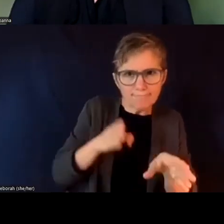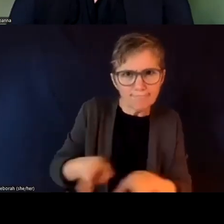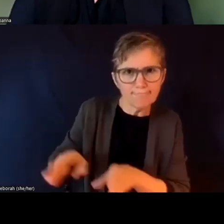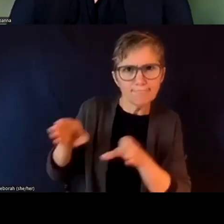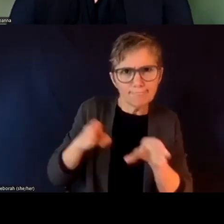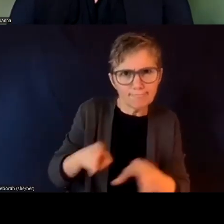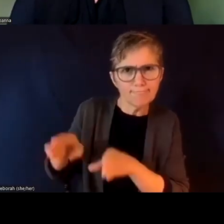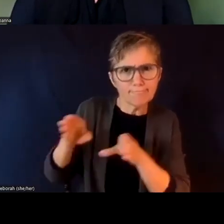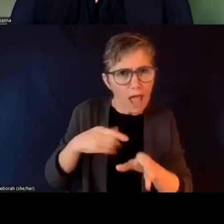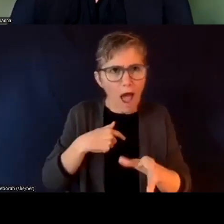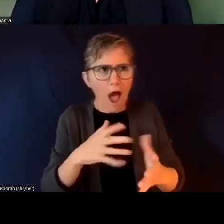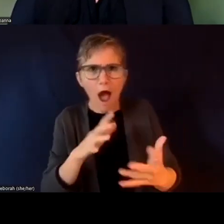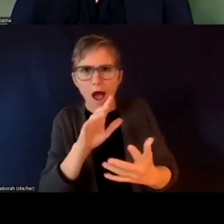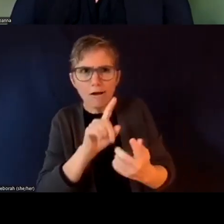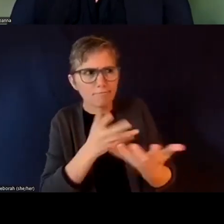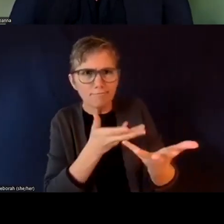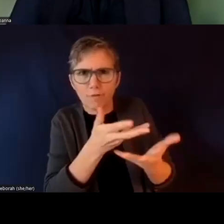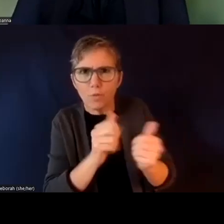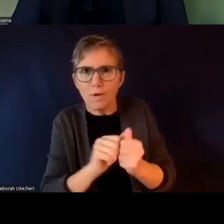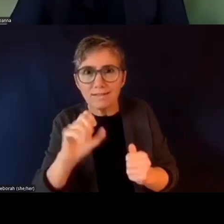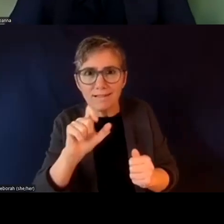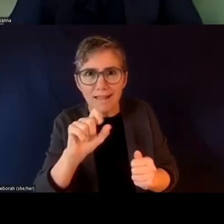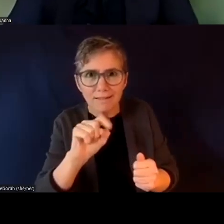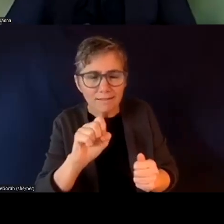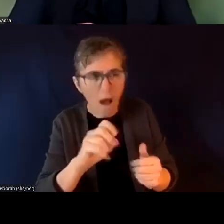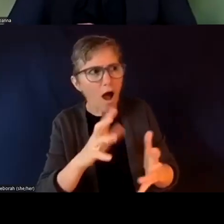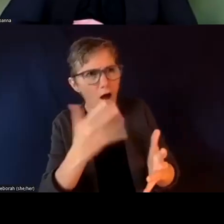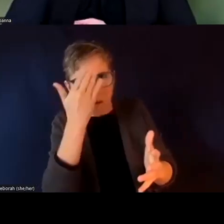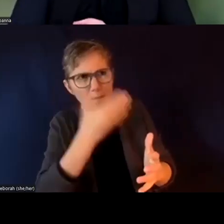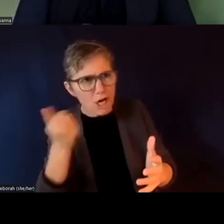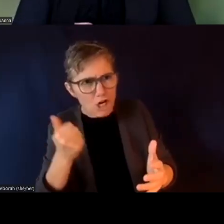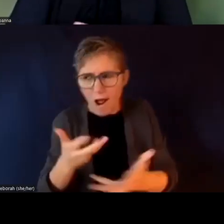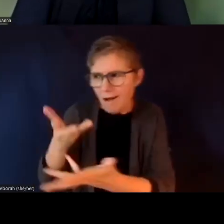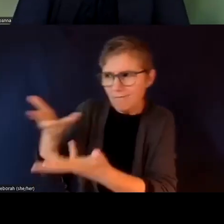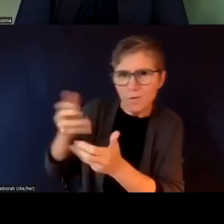better, I've gotten to know Scotty better, and they each bring their own experiences to the